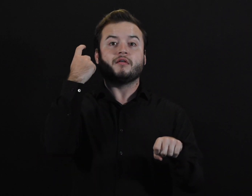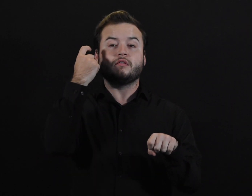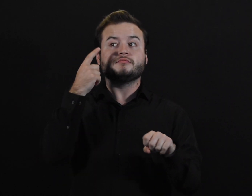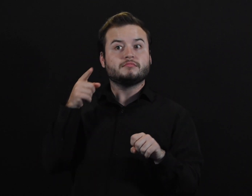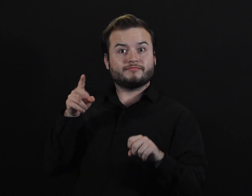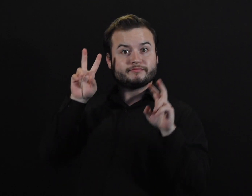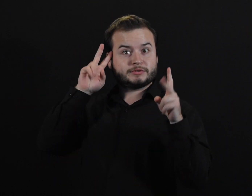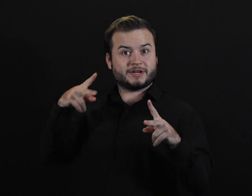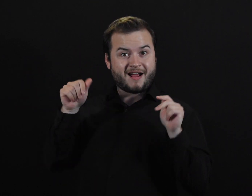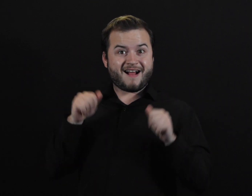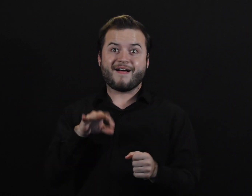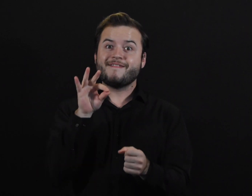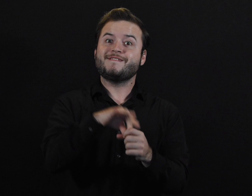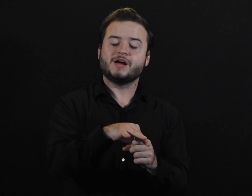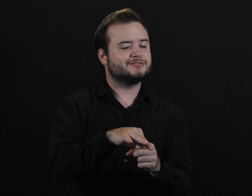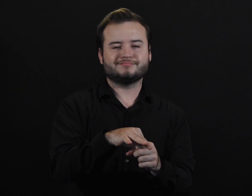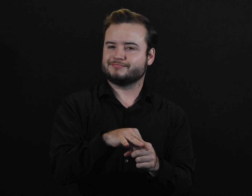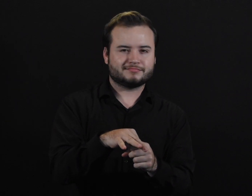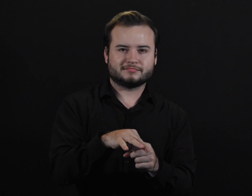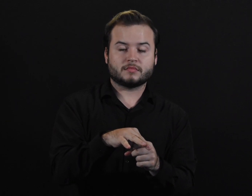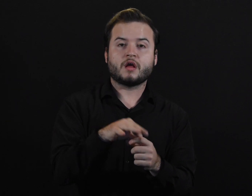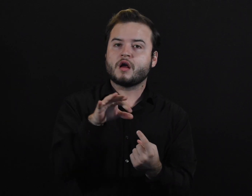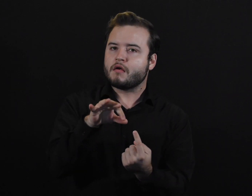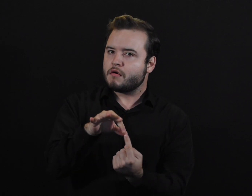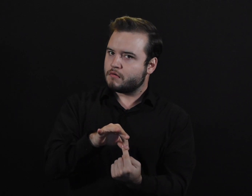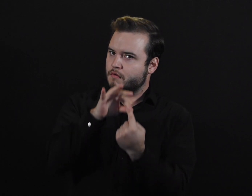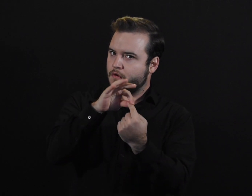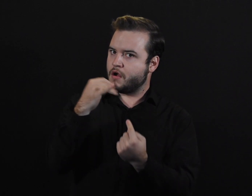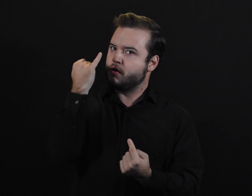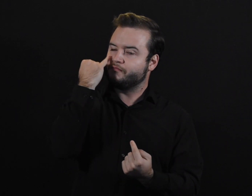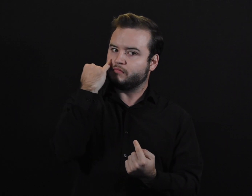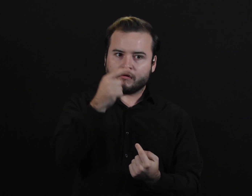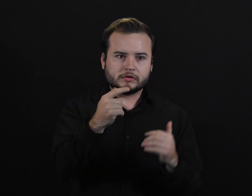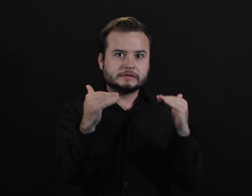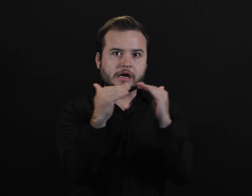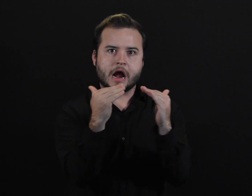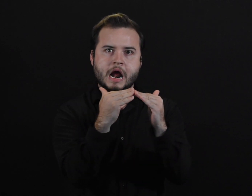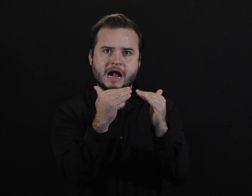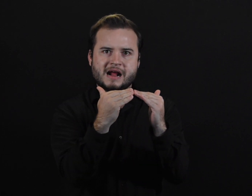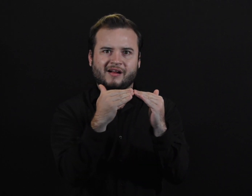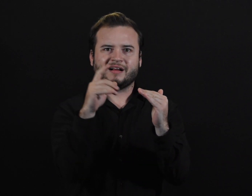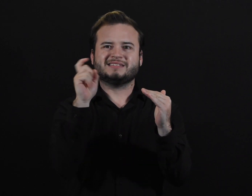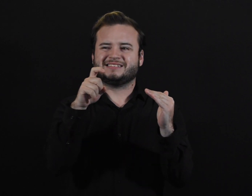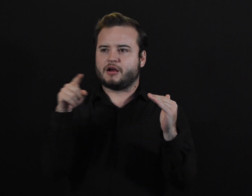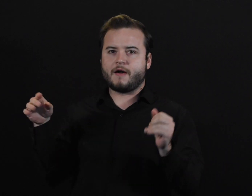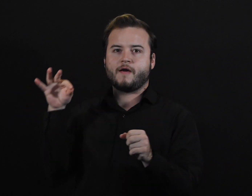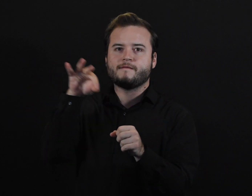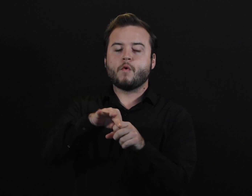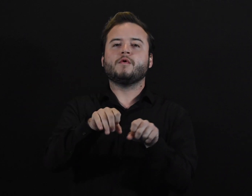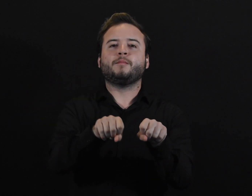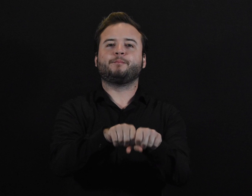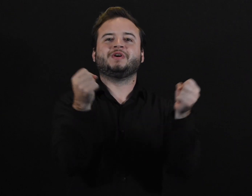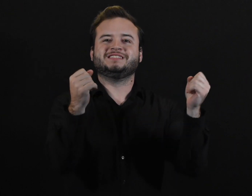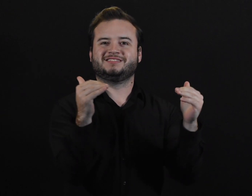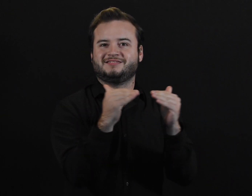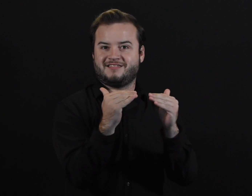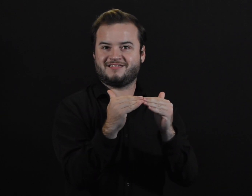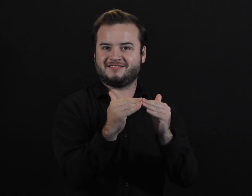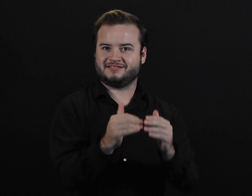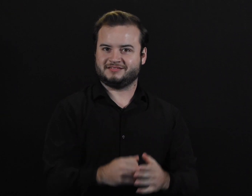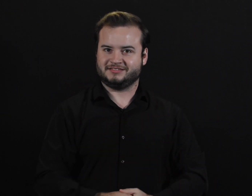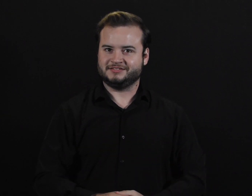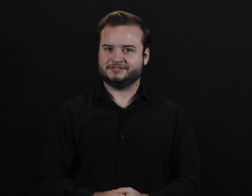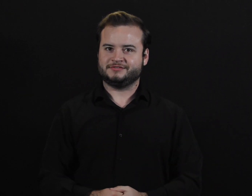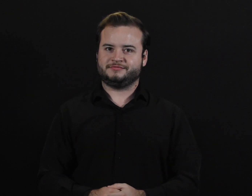but may not vote except to cast a tie-breaking vote.